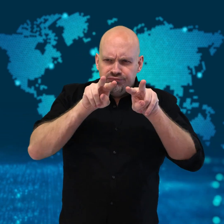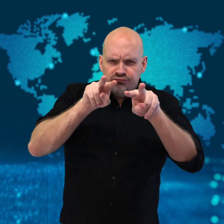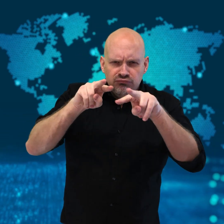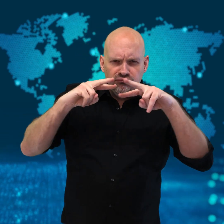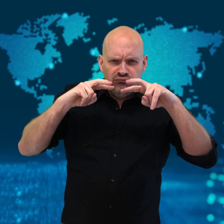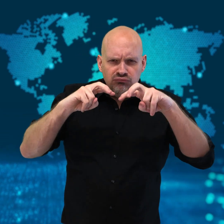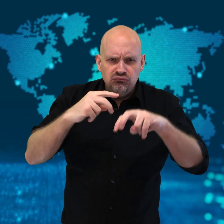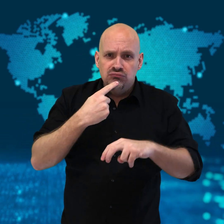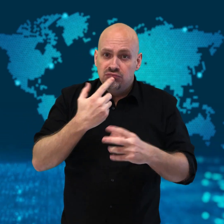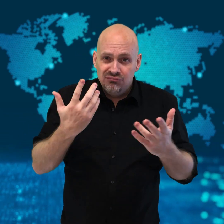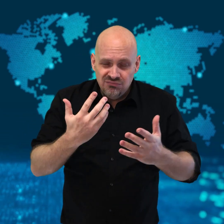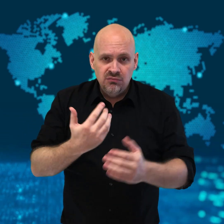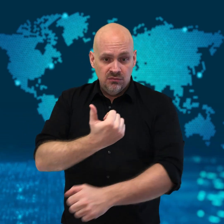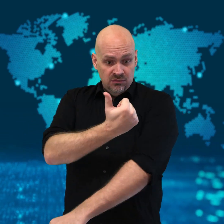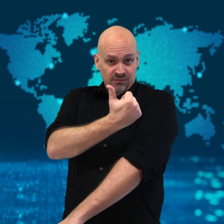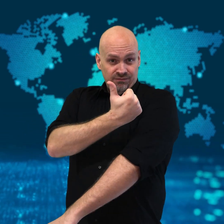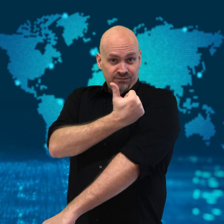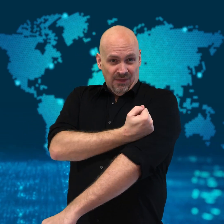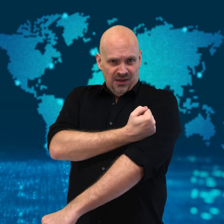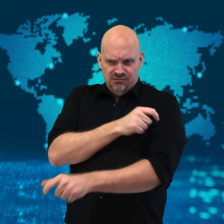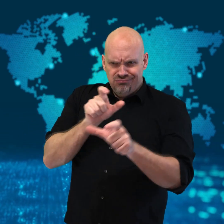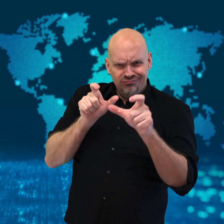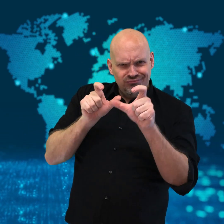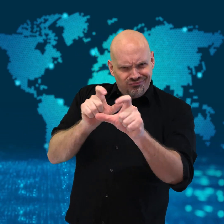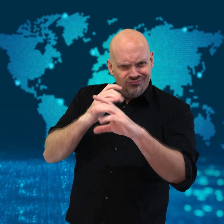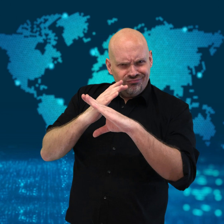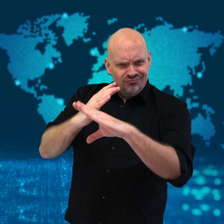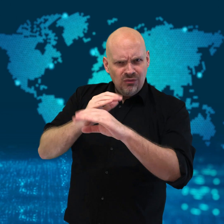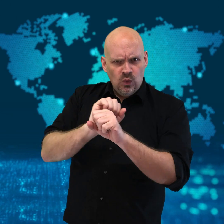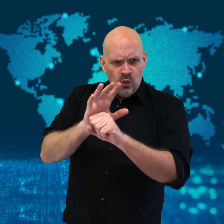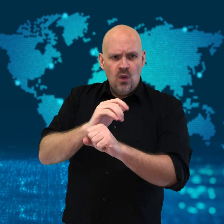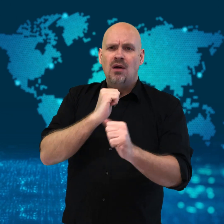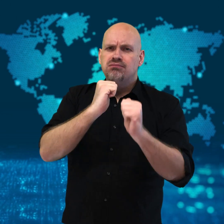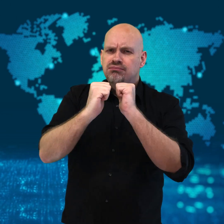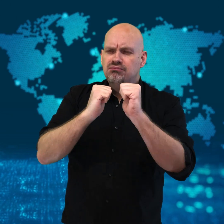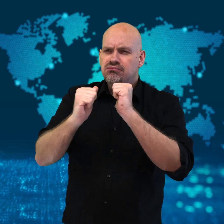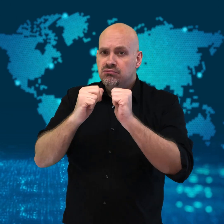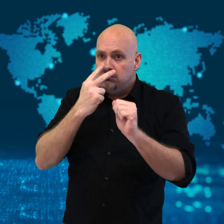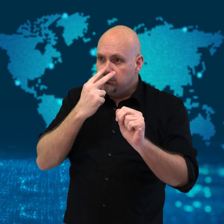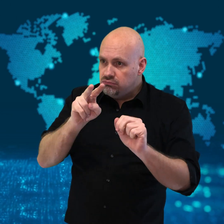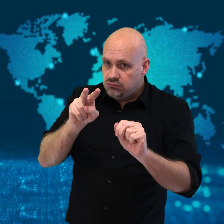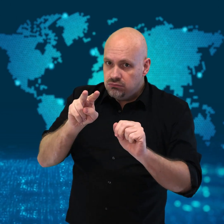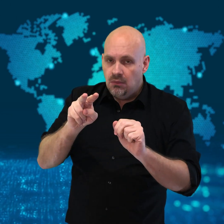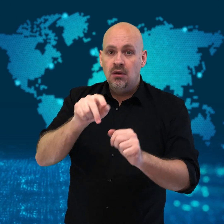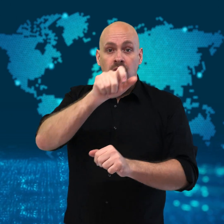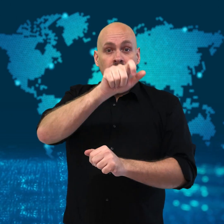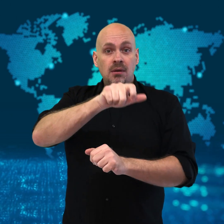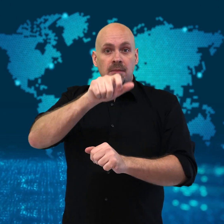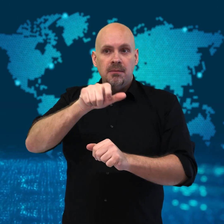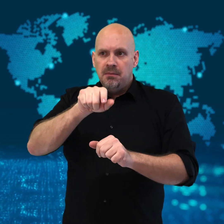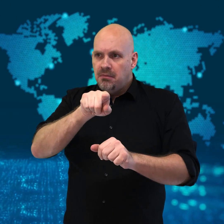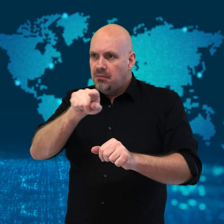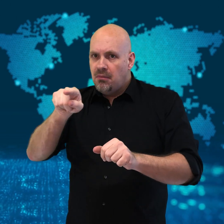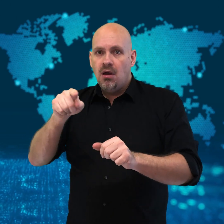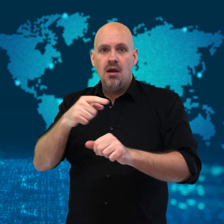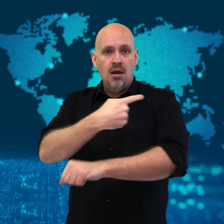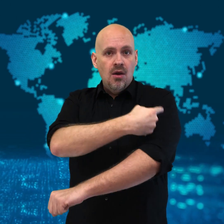A Scottish study found that Scotland’s vaccinations have